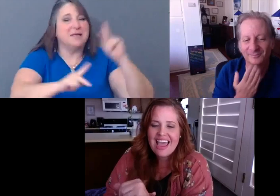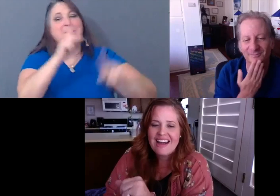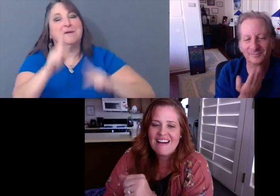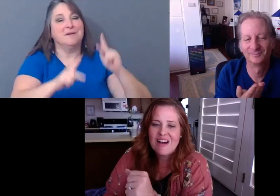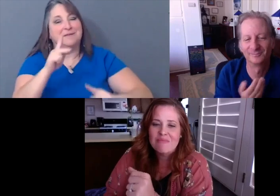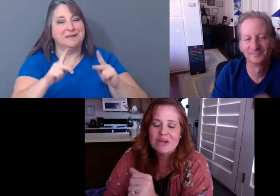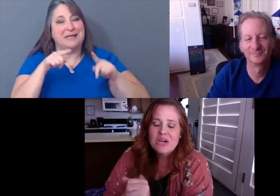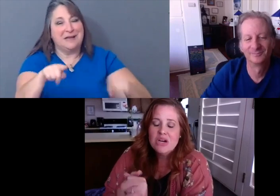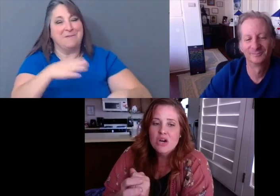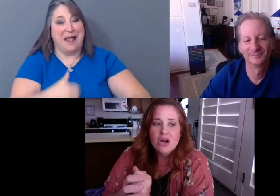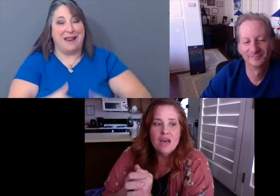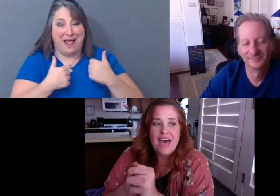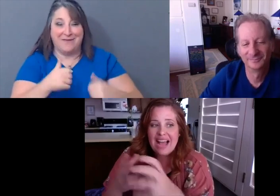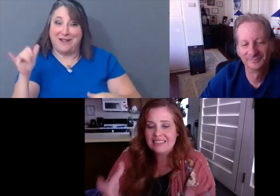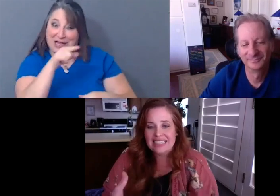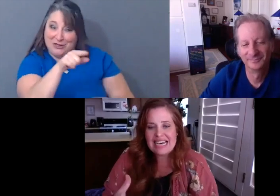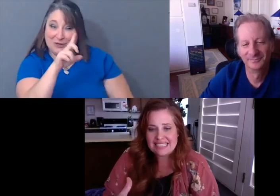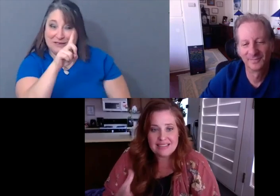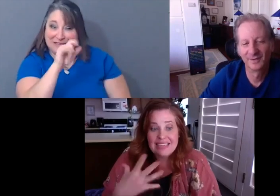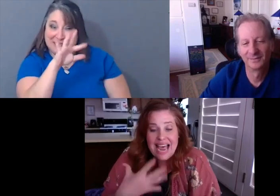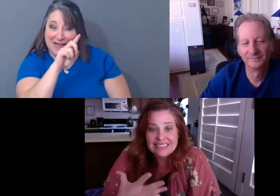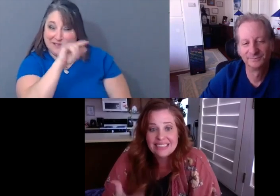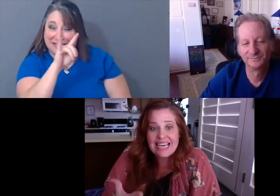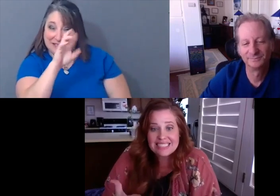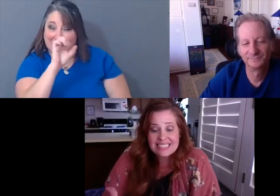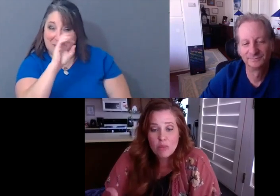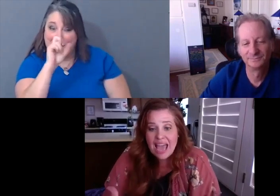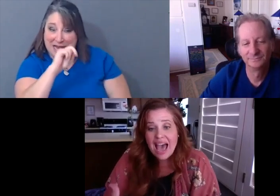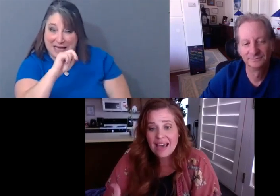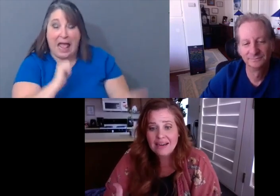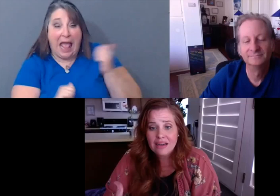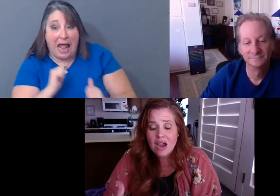And the acting classes, acting classes that we had,